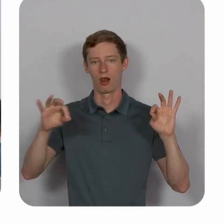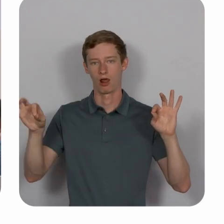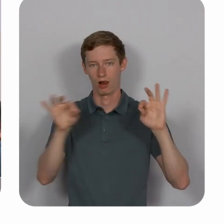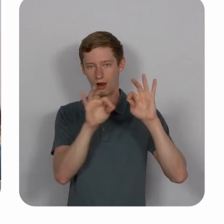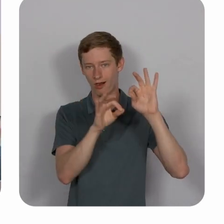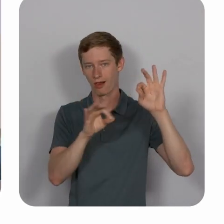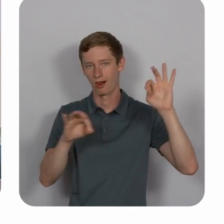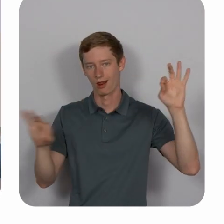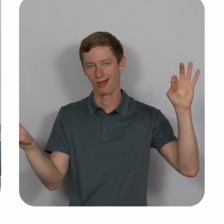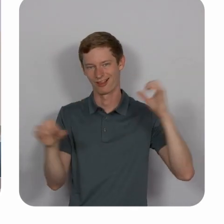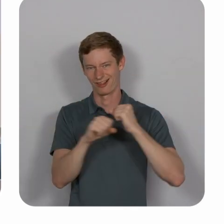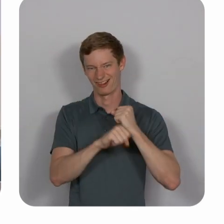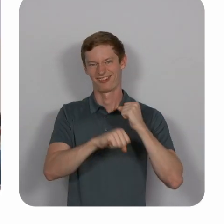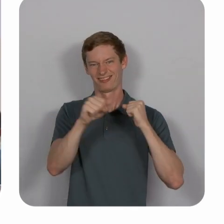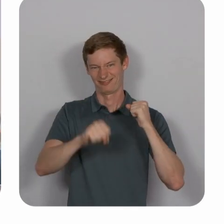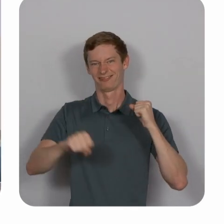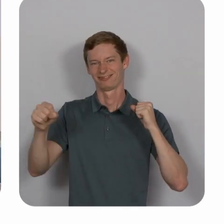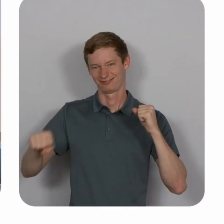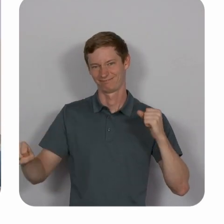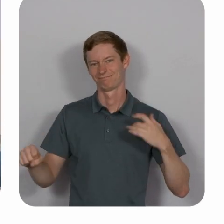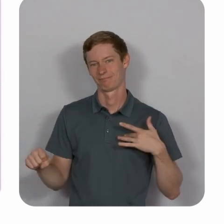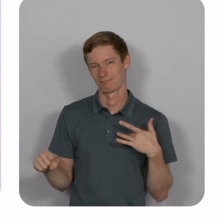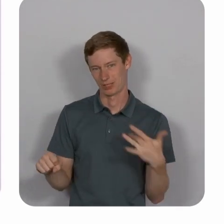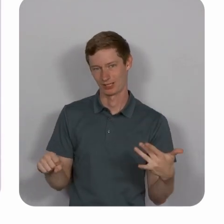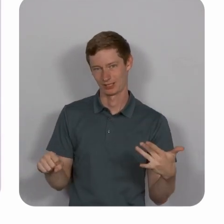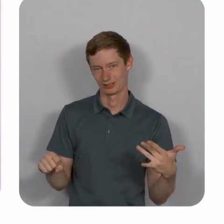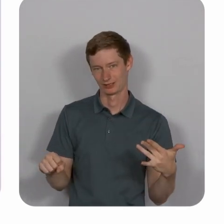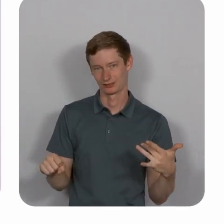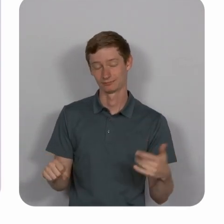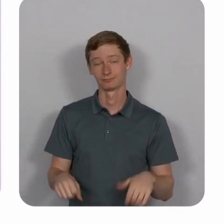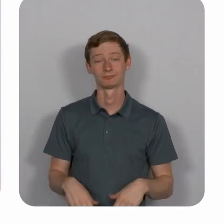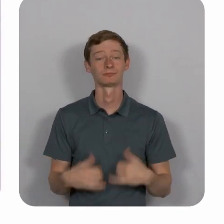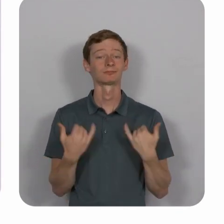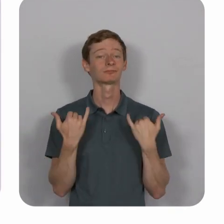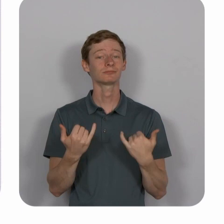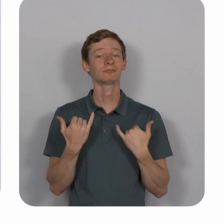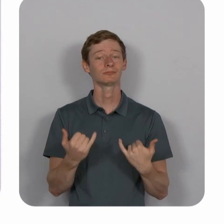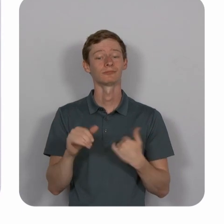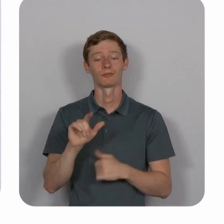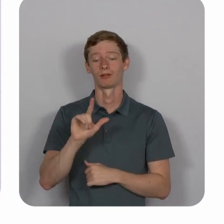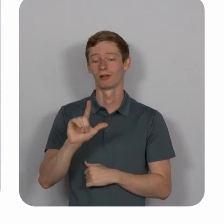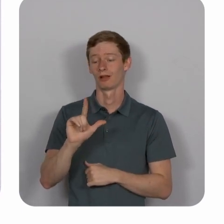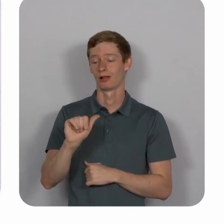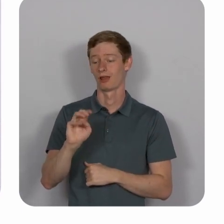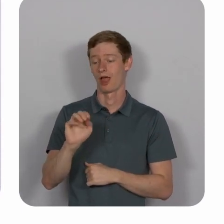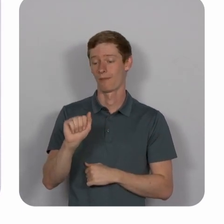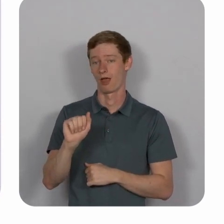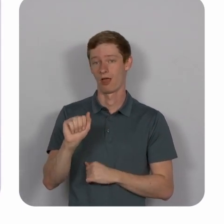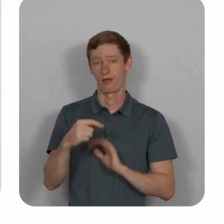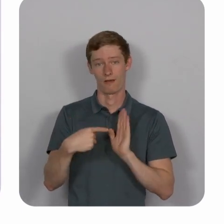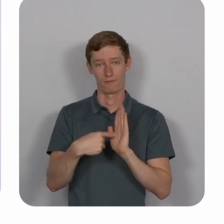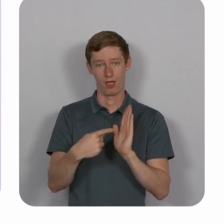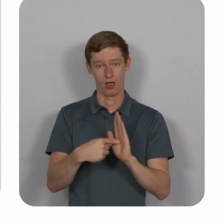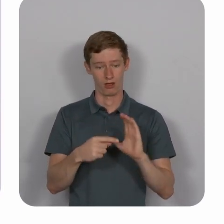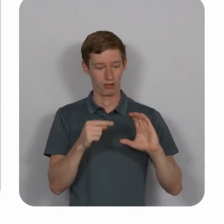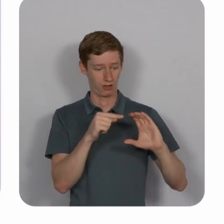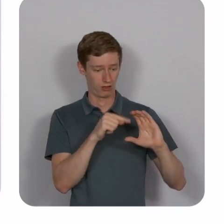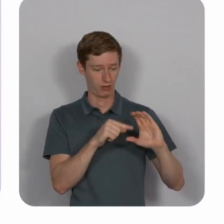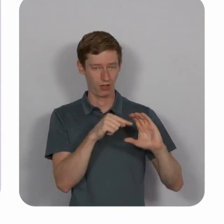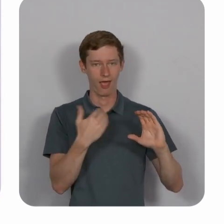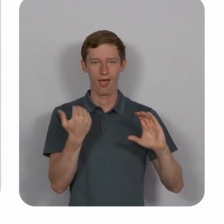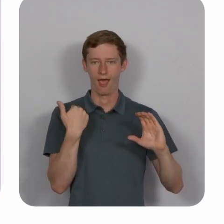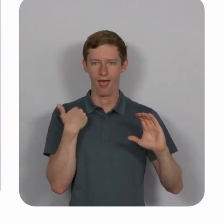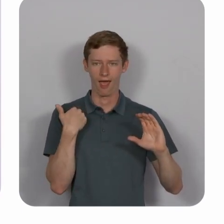The existing Llama models are leveraging a context window of length of 4K.